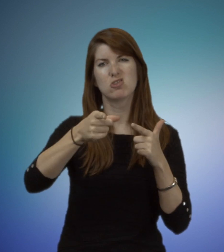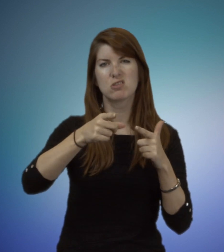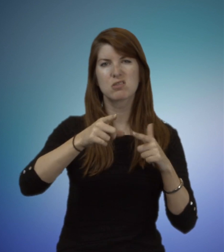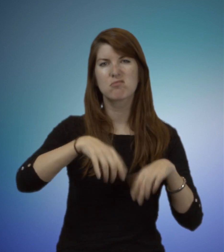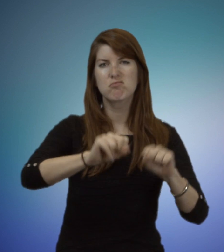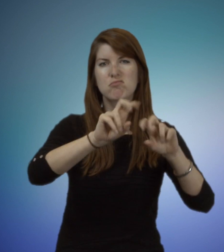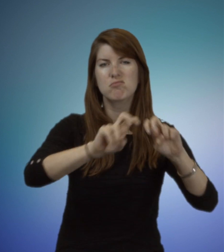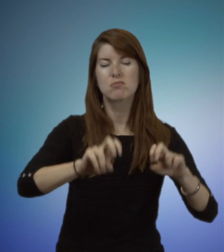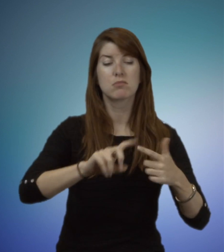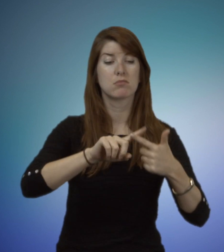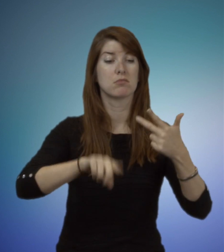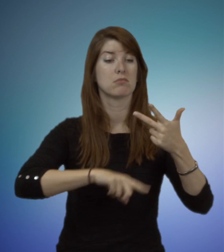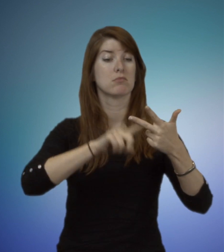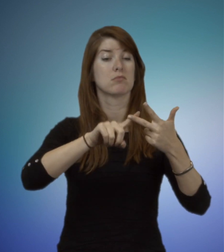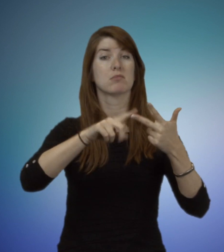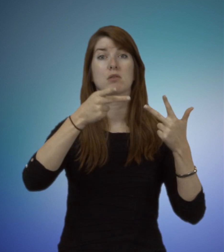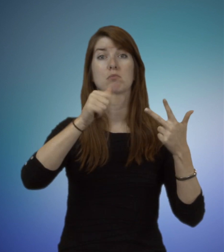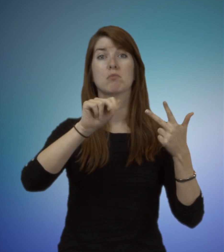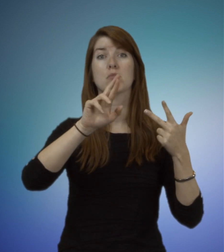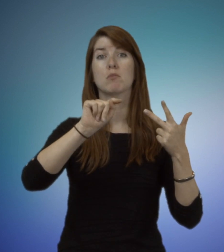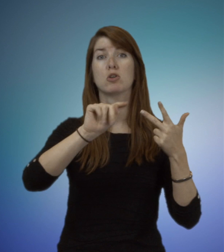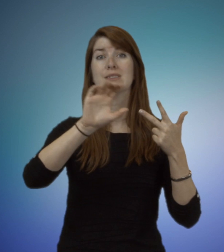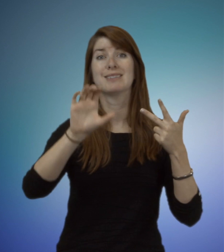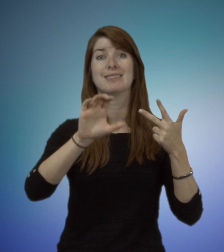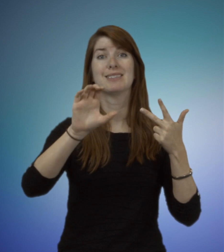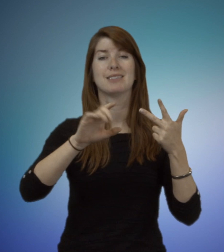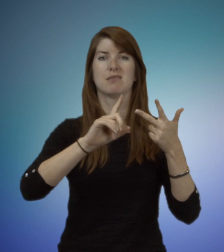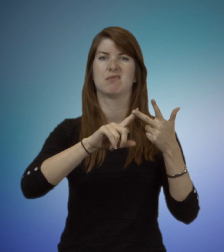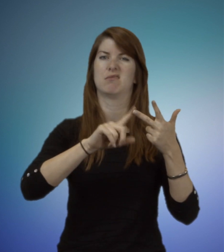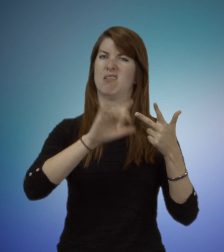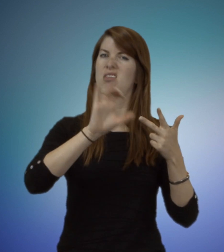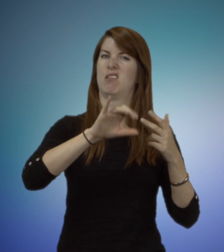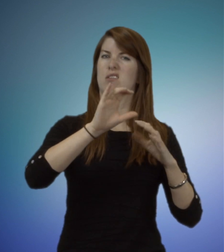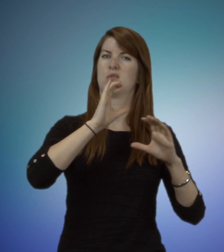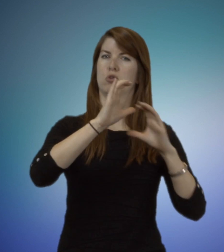And Part C was referring to a communication evaluation.